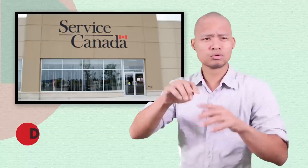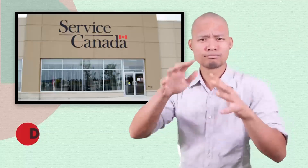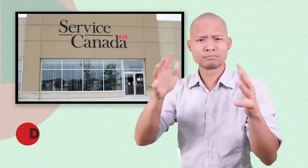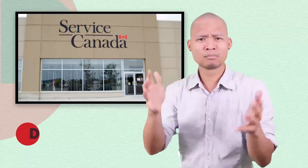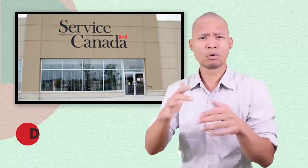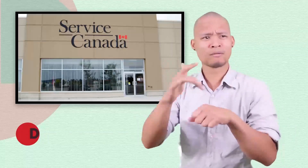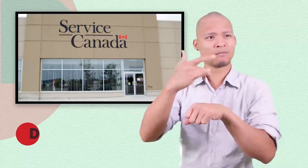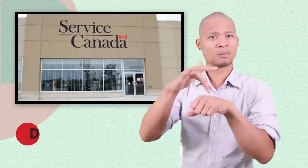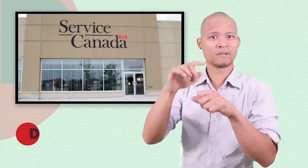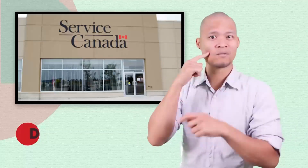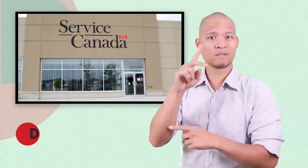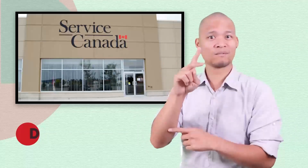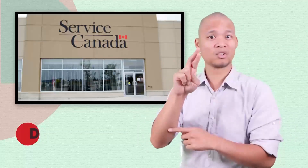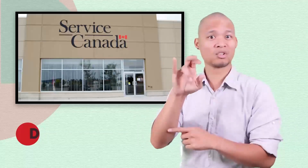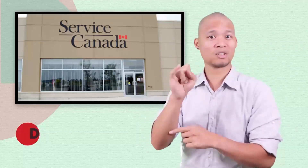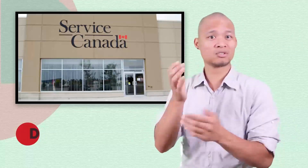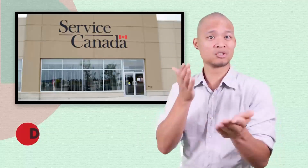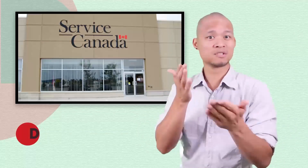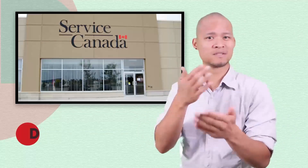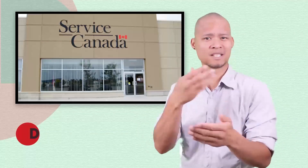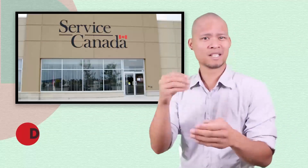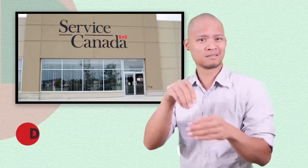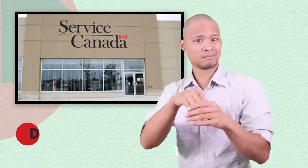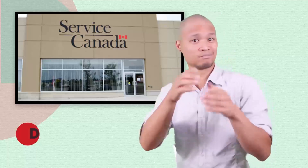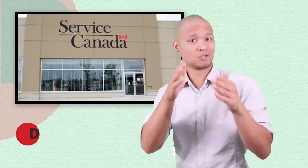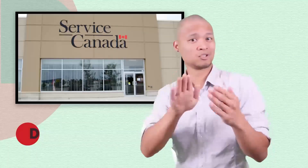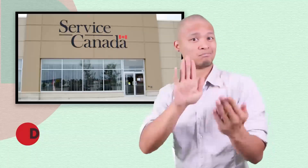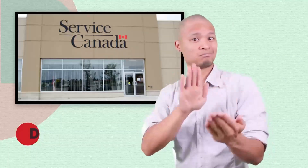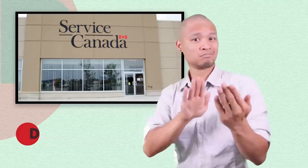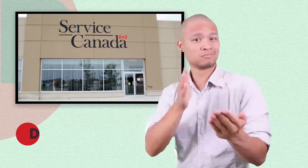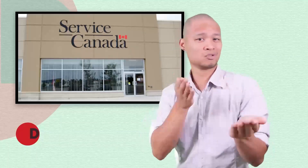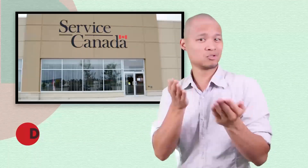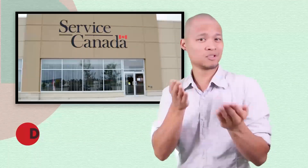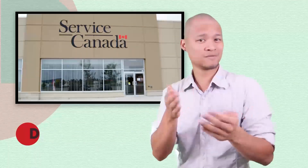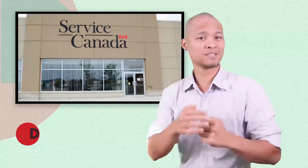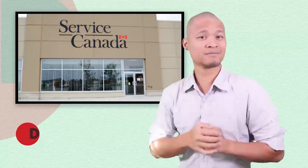promote availability of VRI services in their in-person offices.